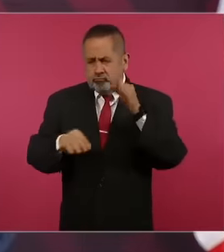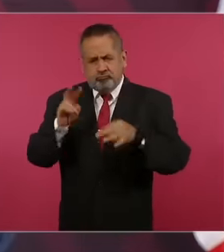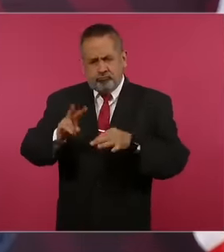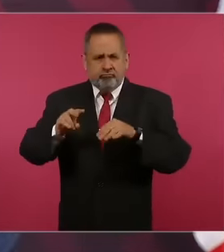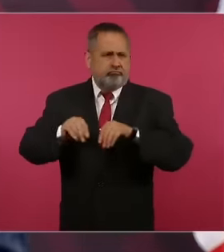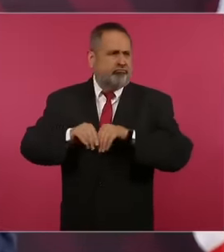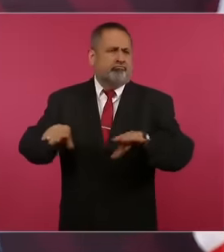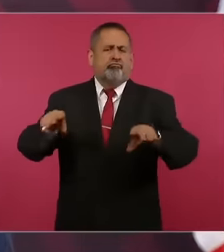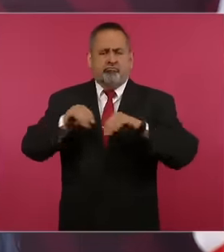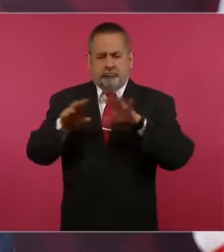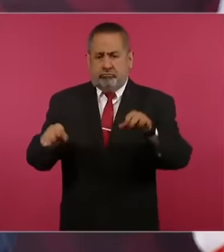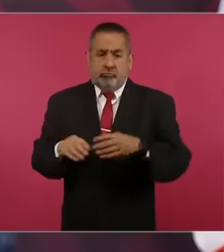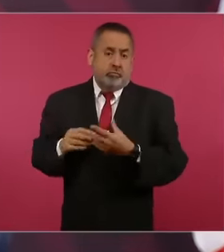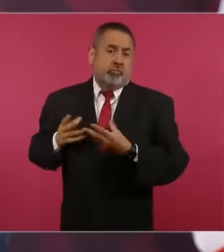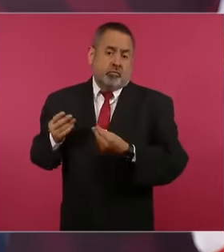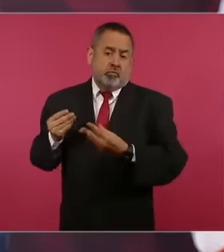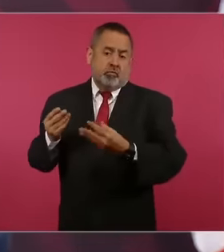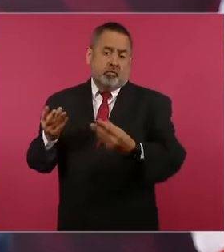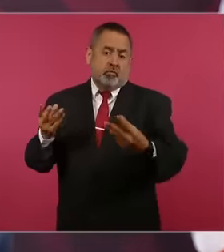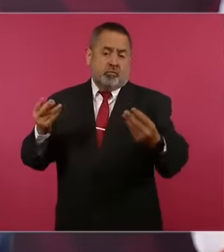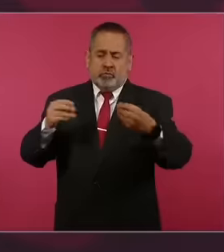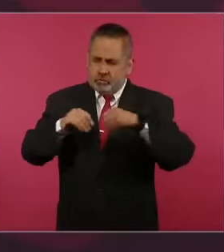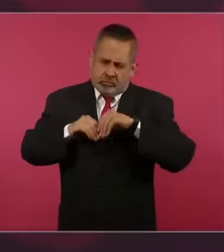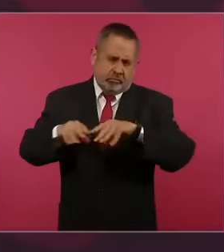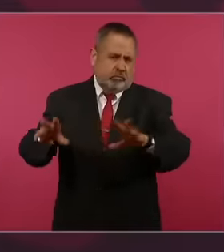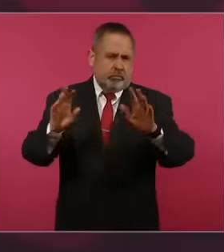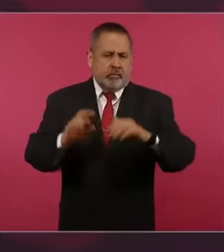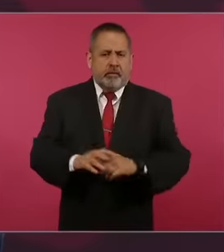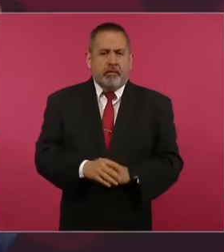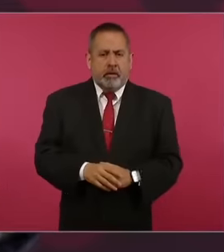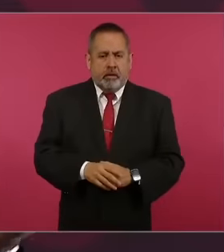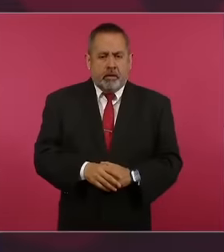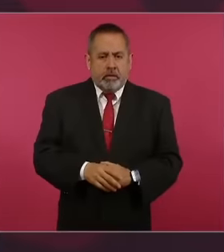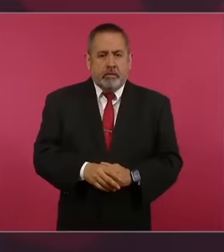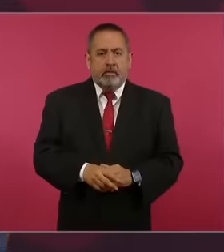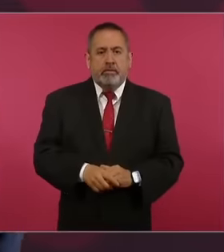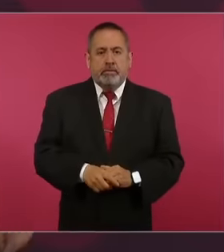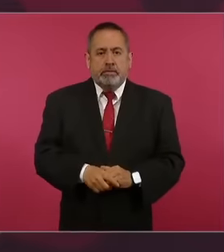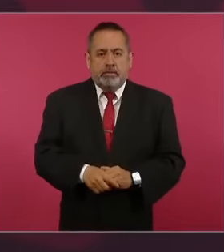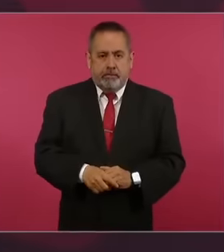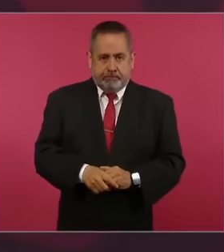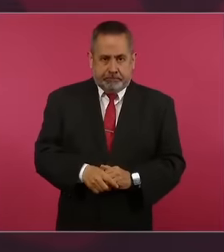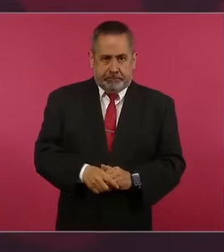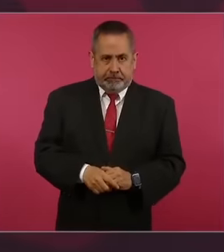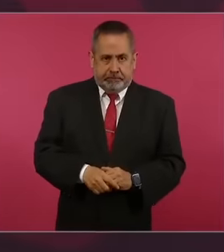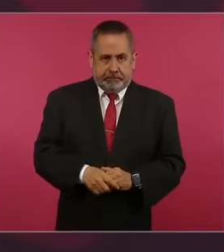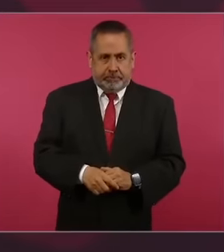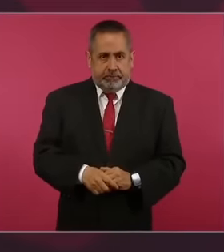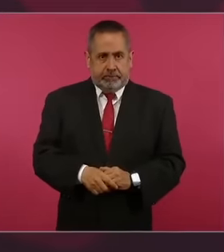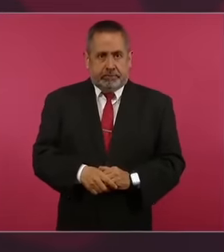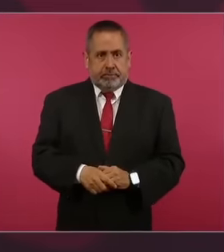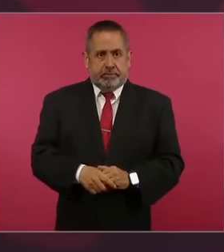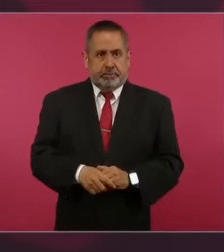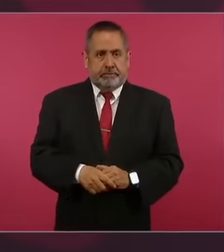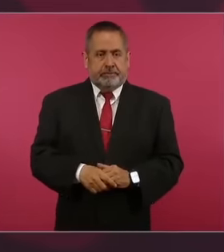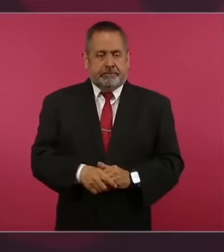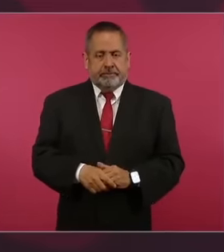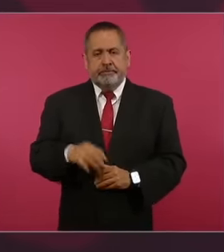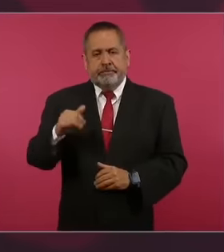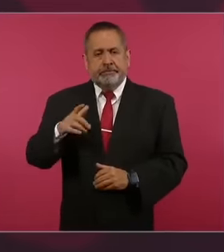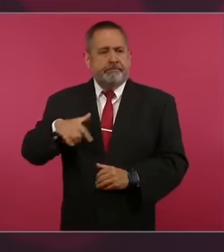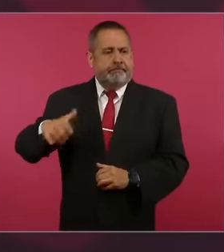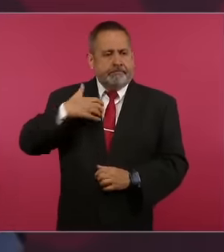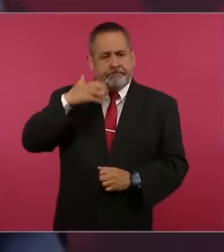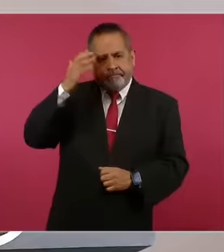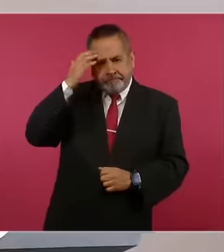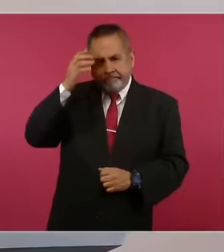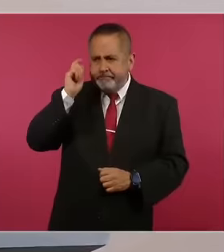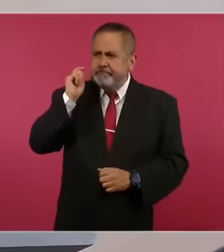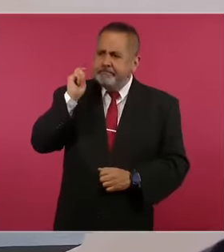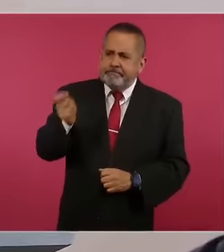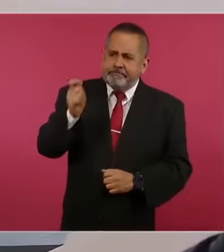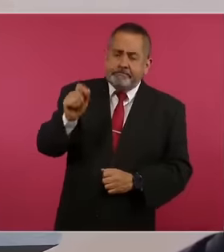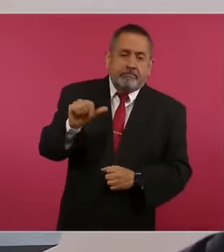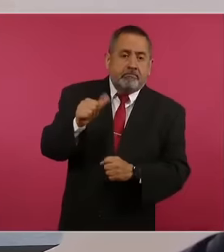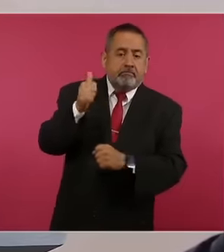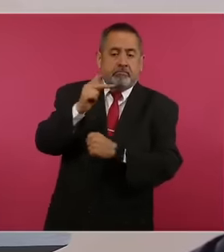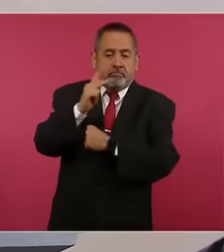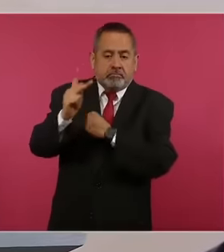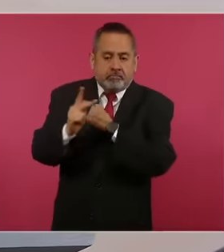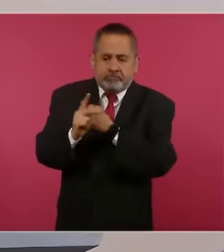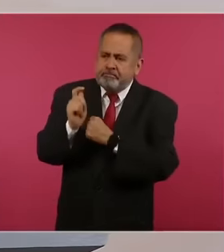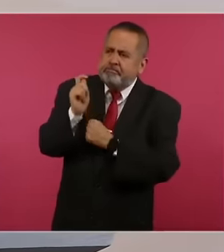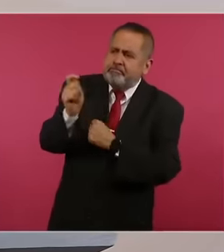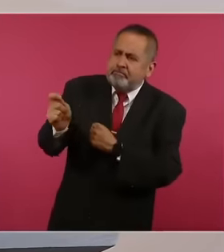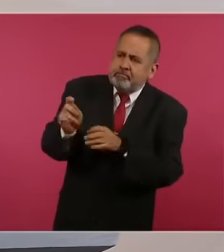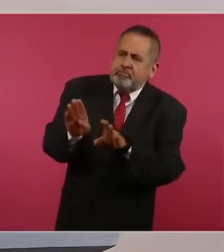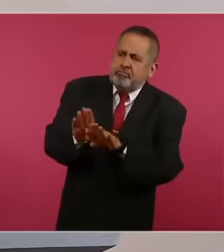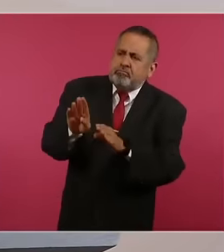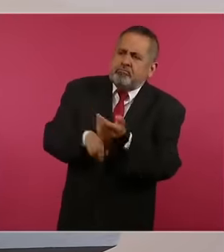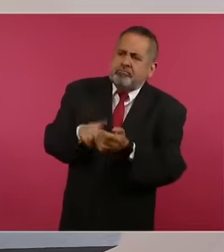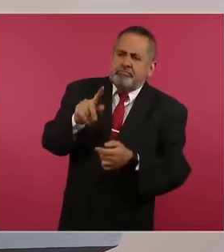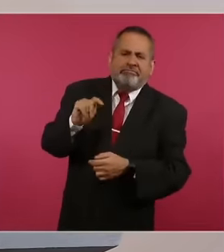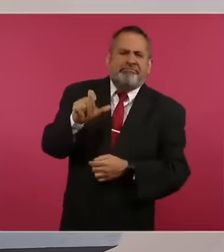and there are already many and it is also knowing experiences of the different countries because there is no doubt